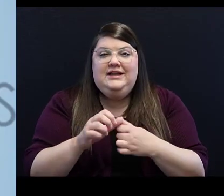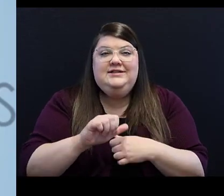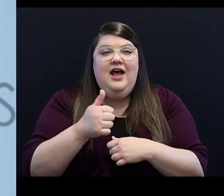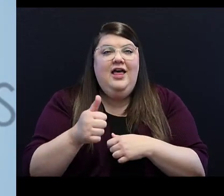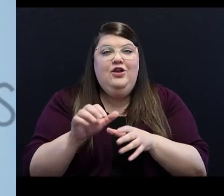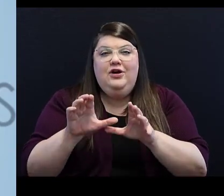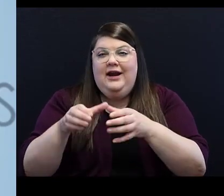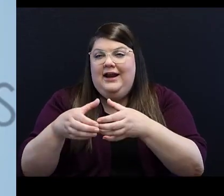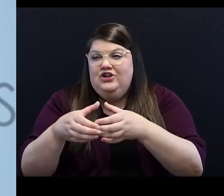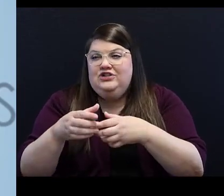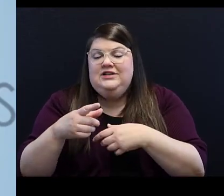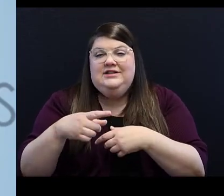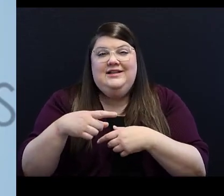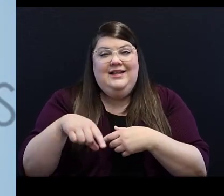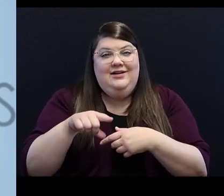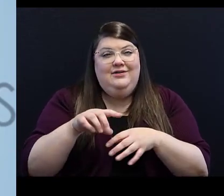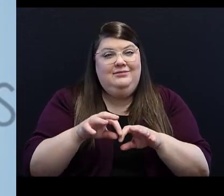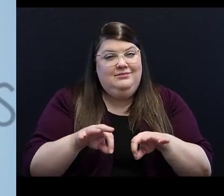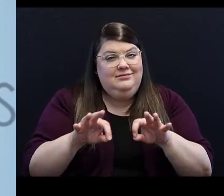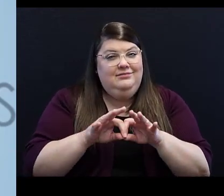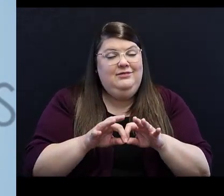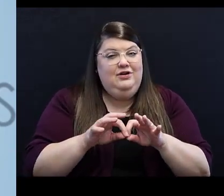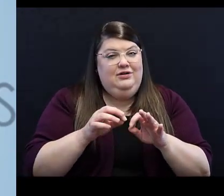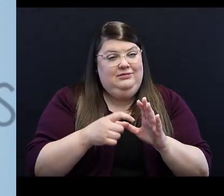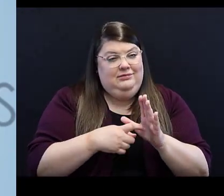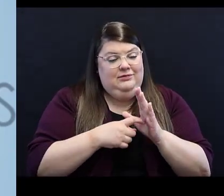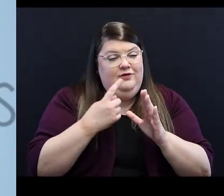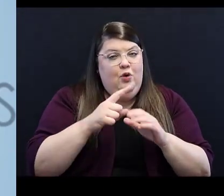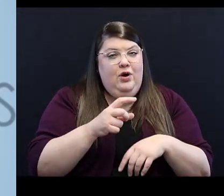essential to the transition of our children and youth.